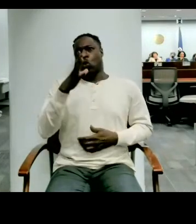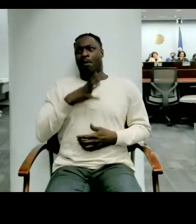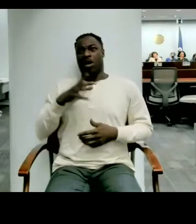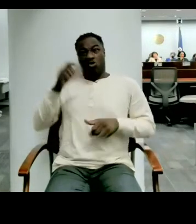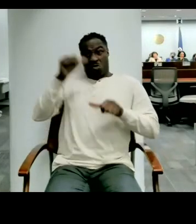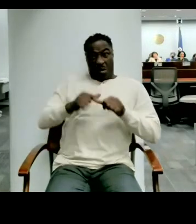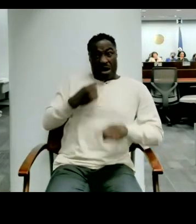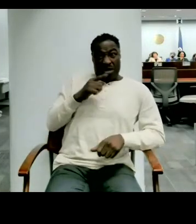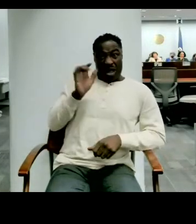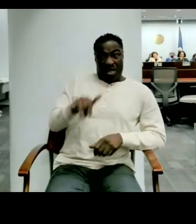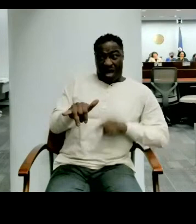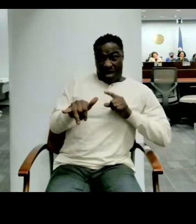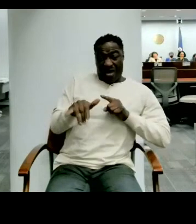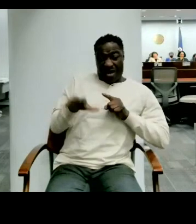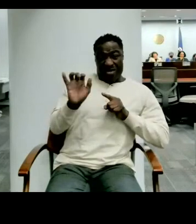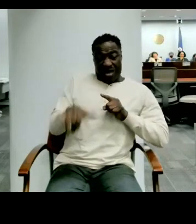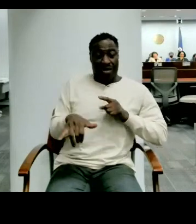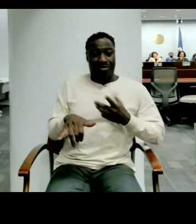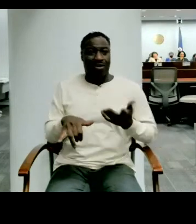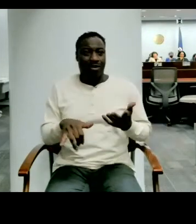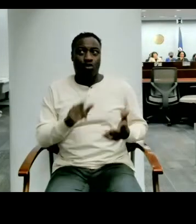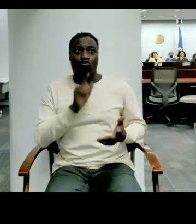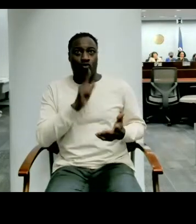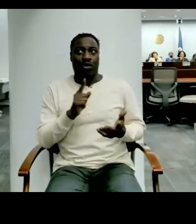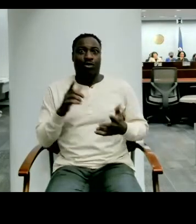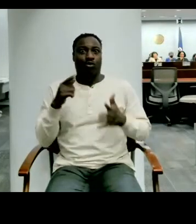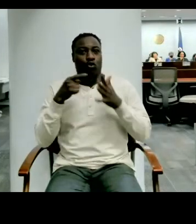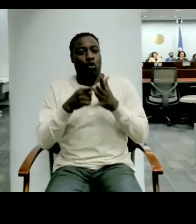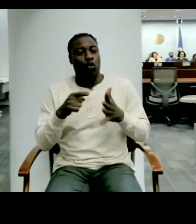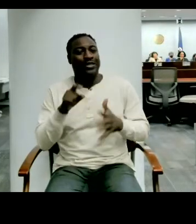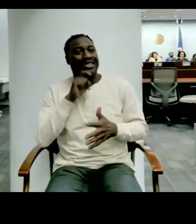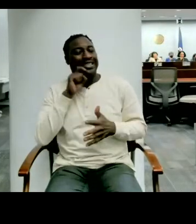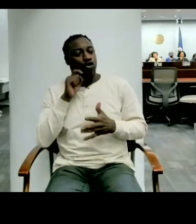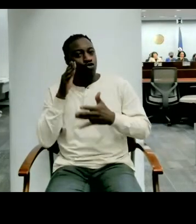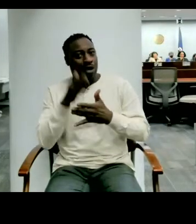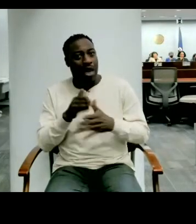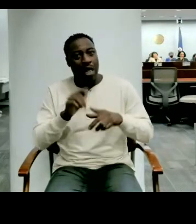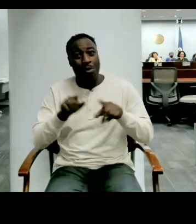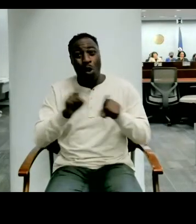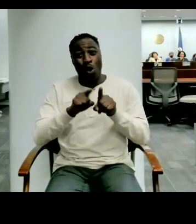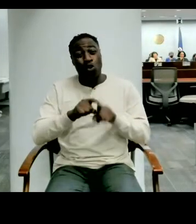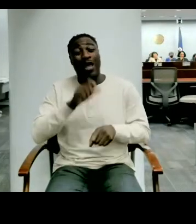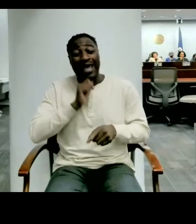you know, definitely indicative of sexual harassment but also age discrimination is